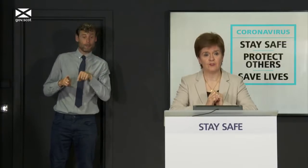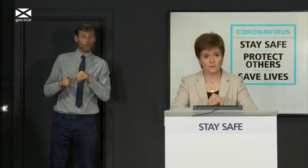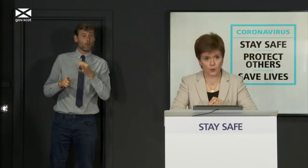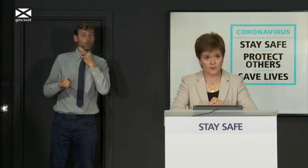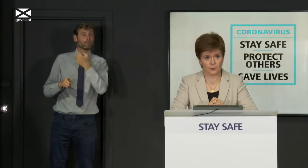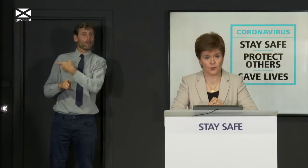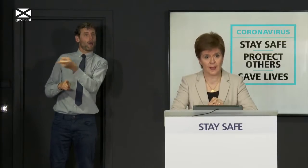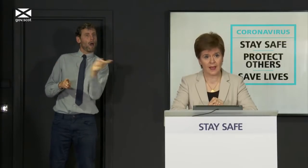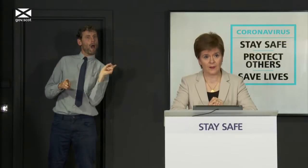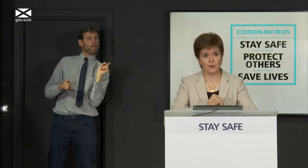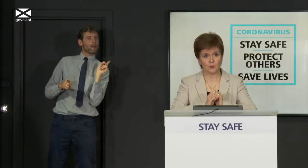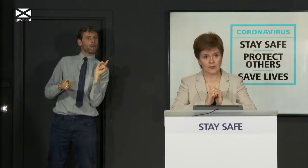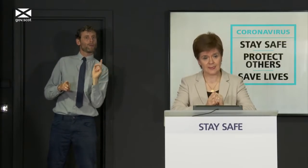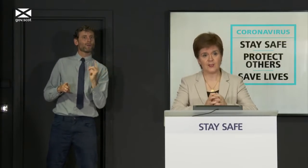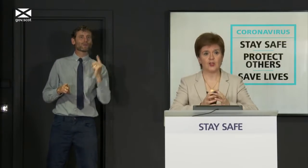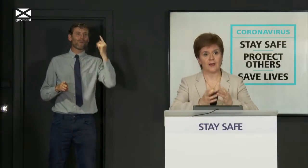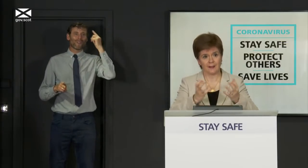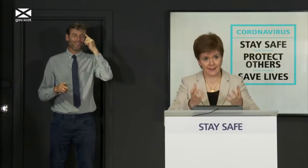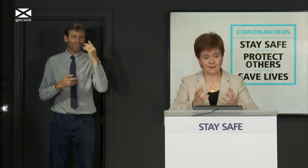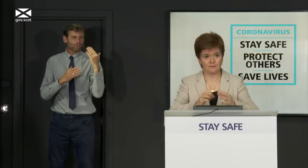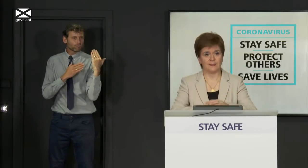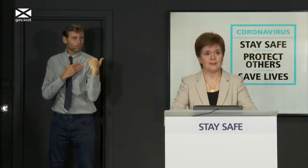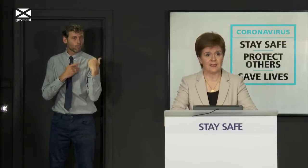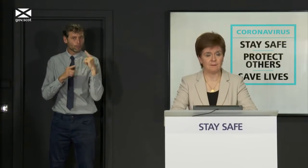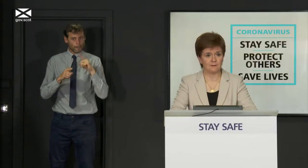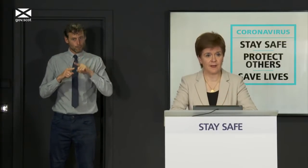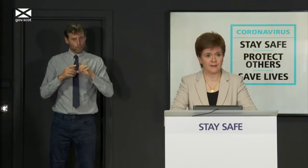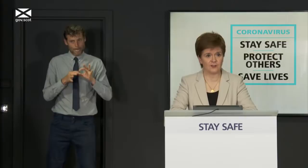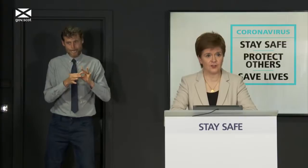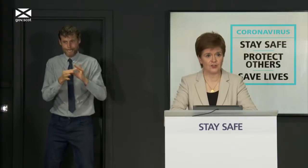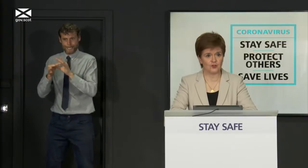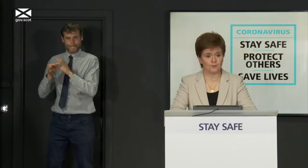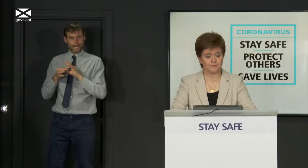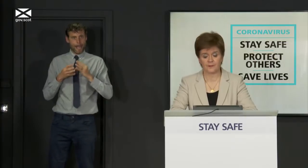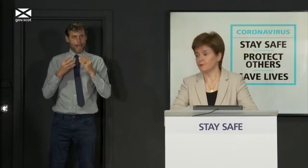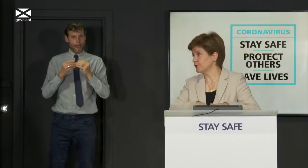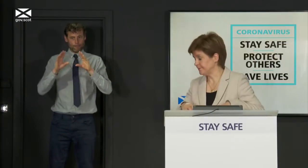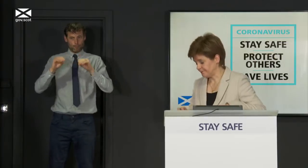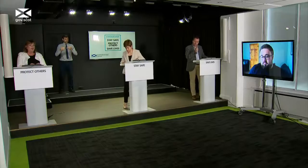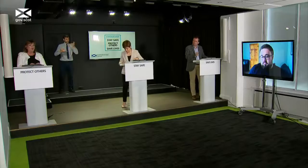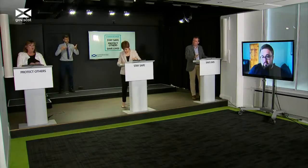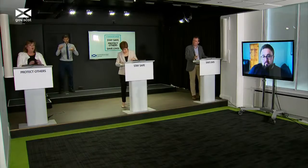responsible and we will continue collectively to keep this virus under control. Fiona.